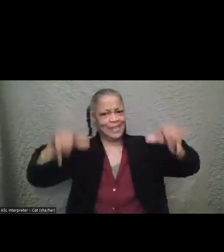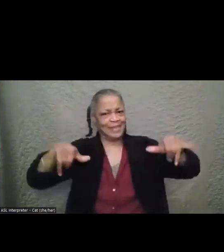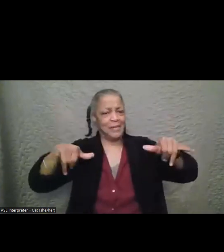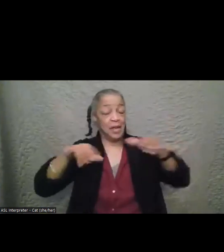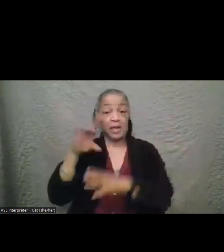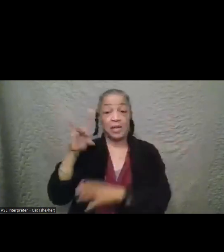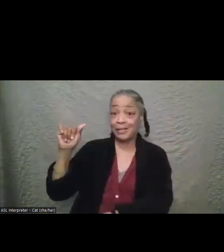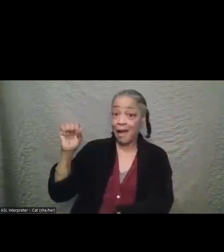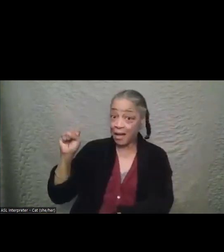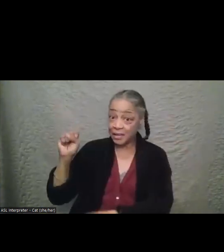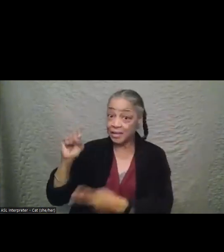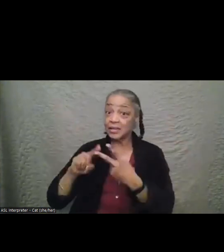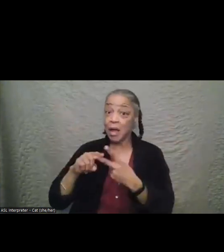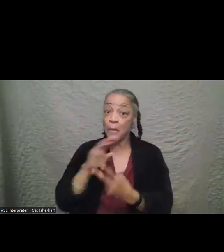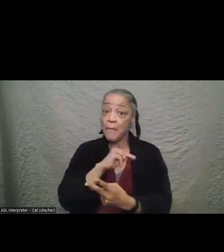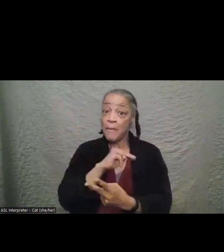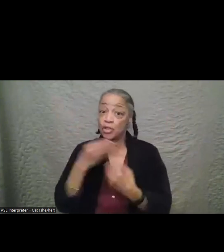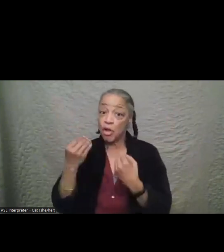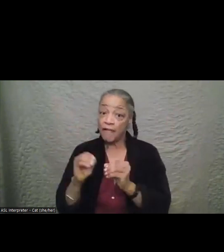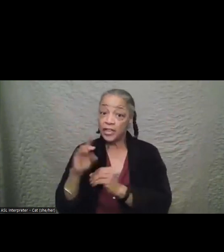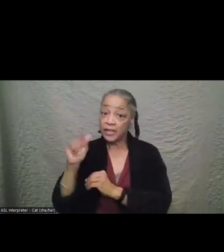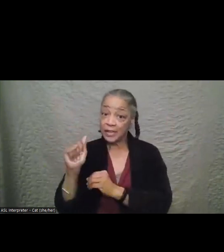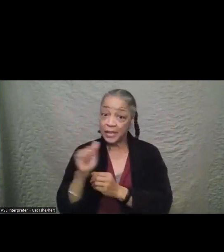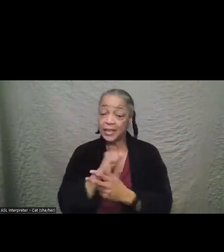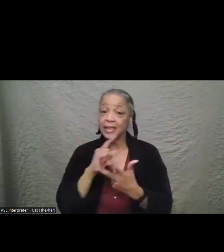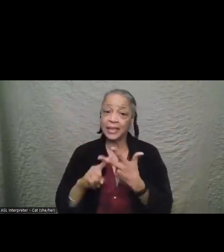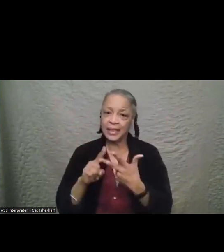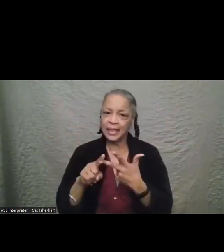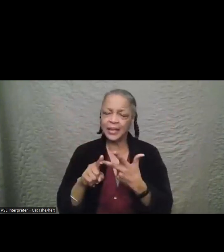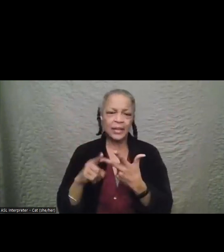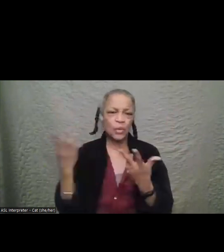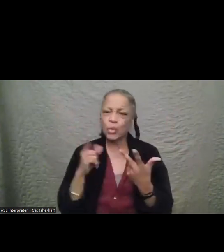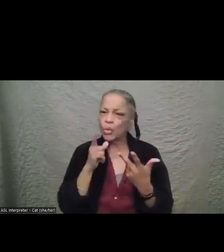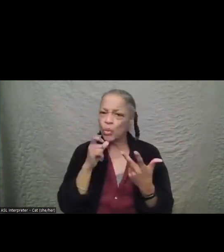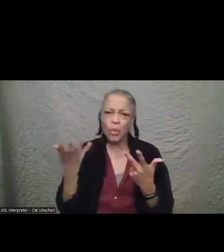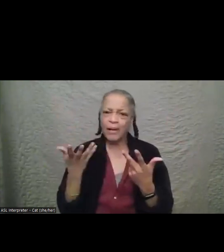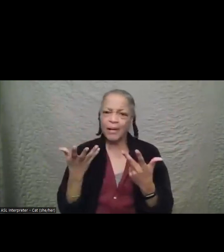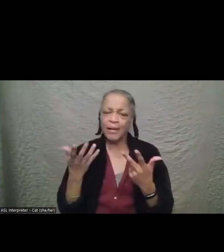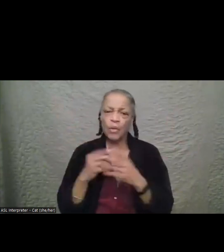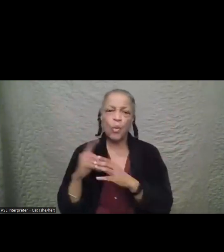Is it the measured off of disability ? Or can we show up?